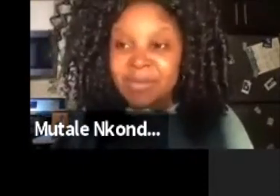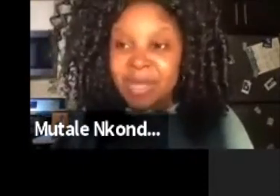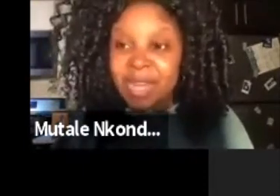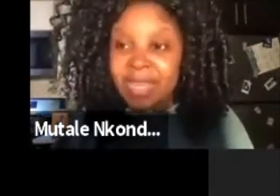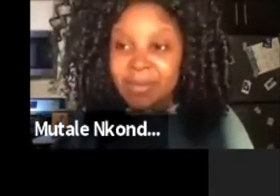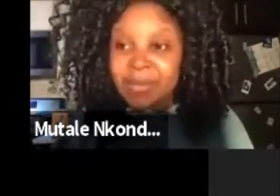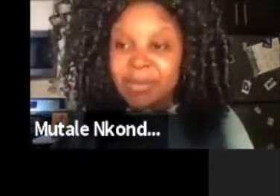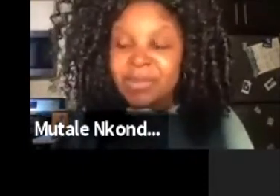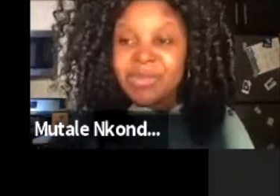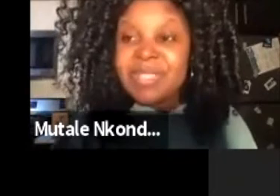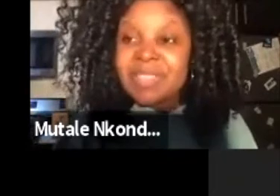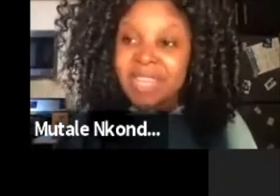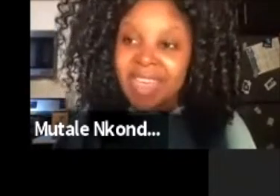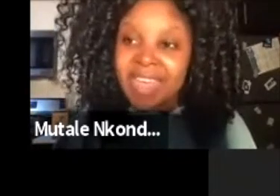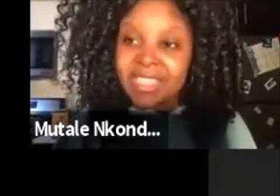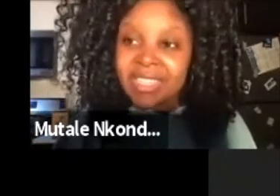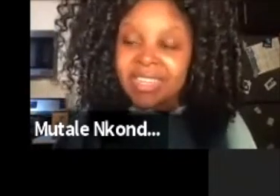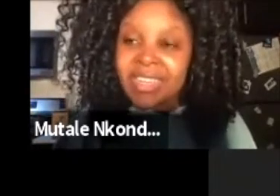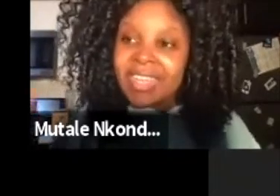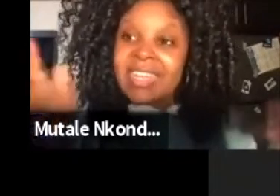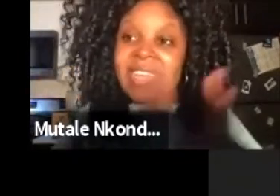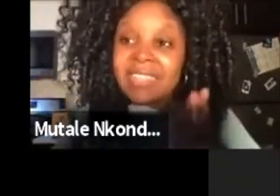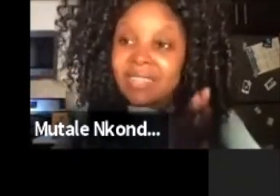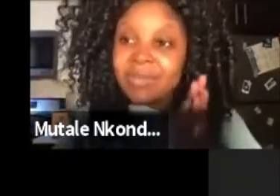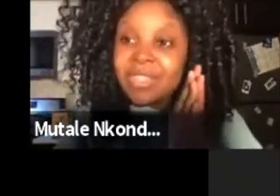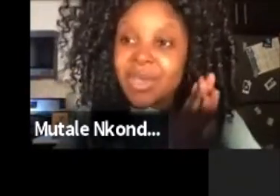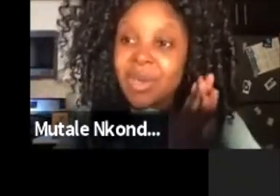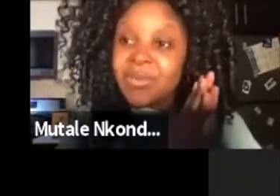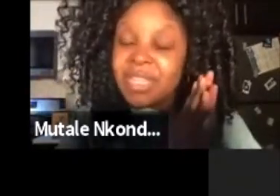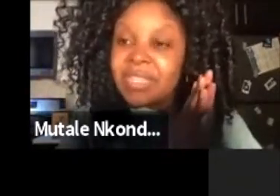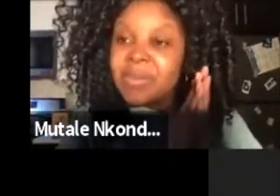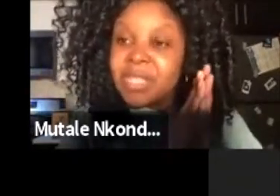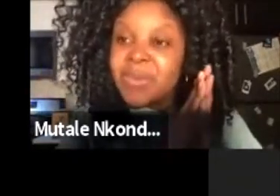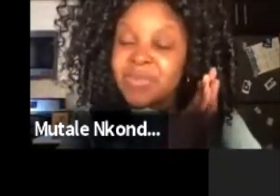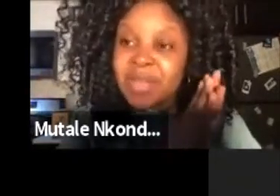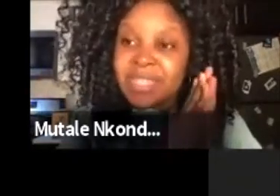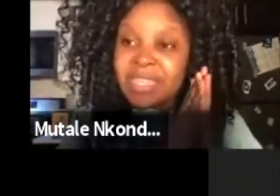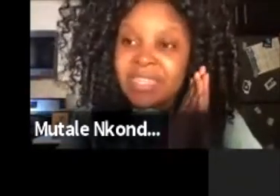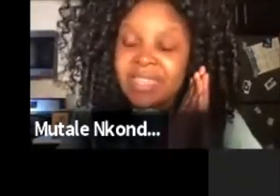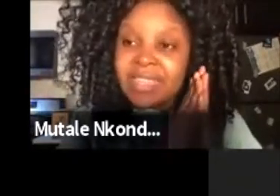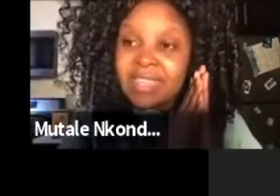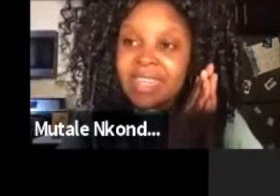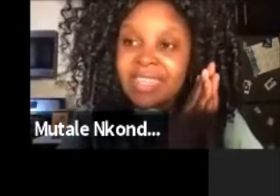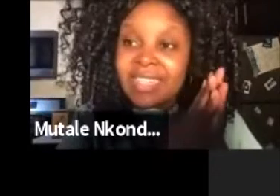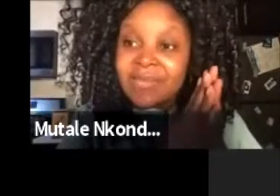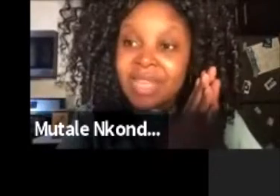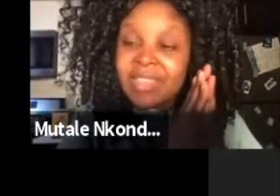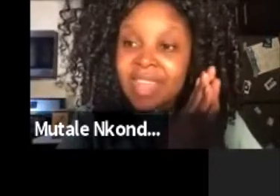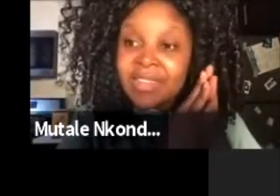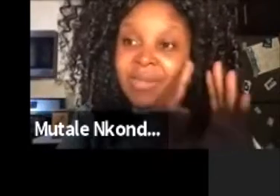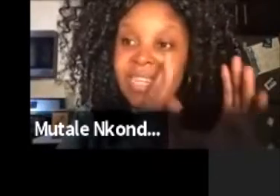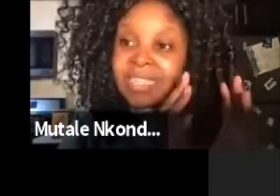by Black people to civic action. Connected them to COVID because we found in the ADOS